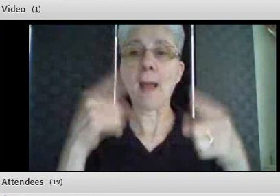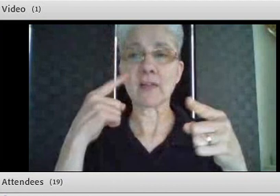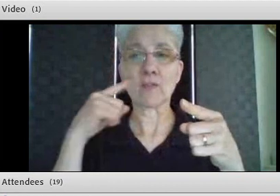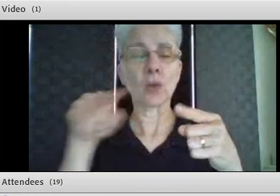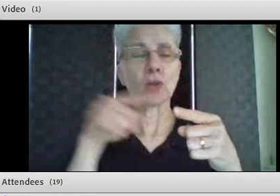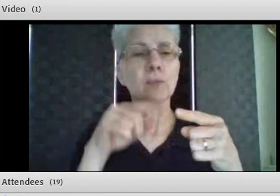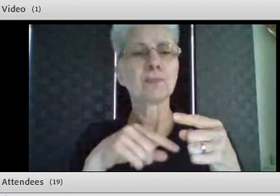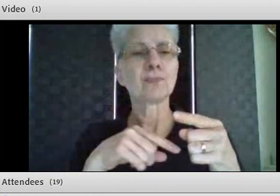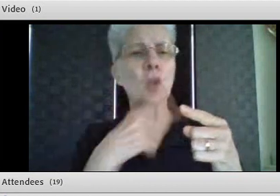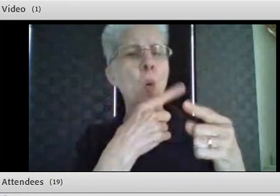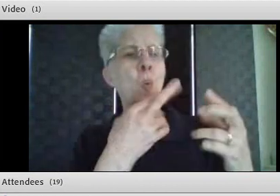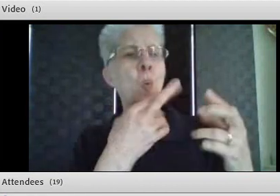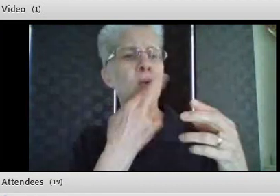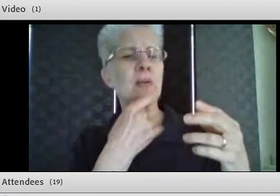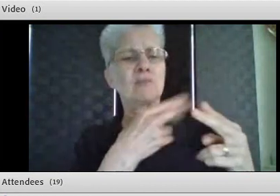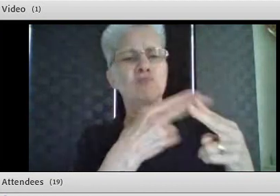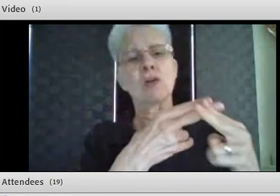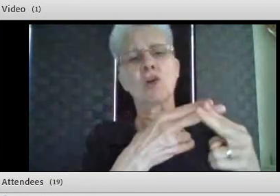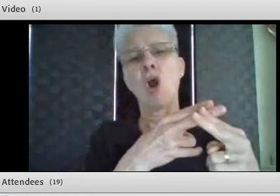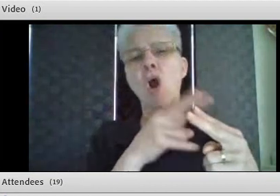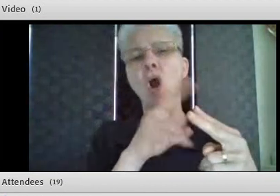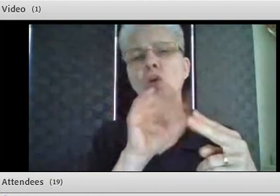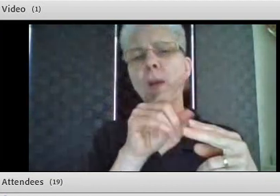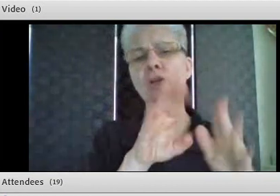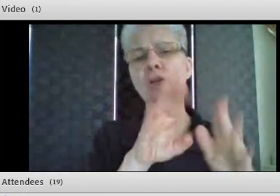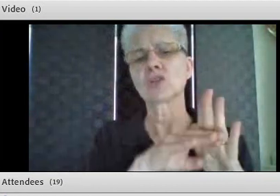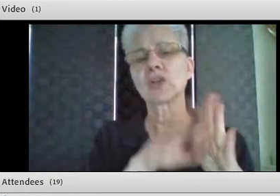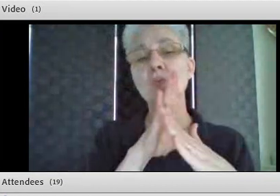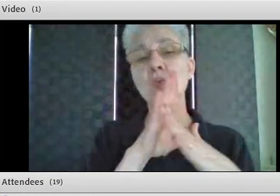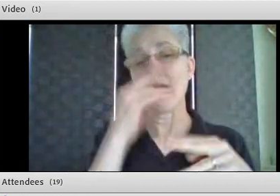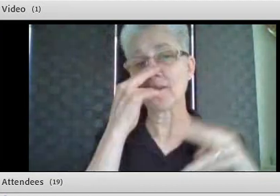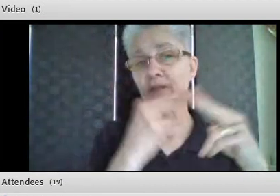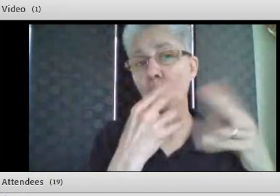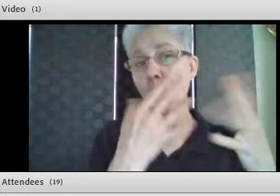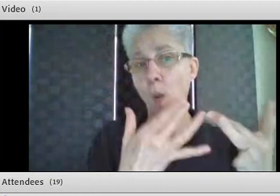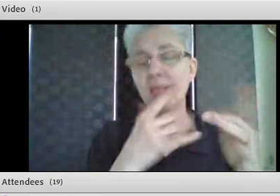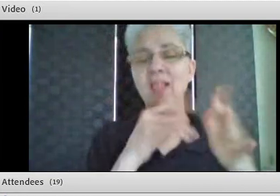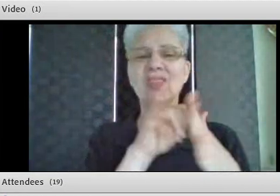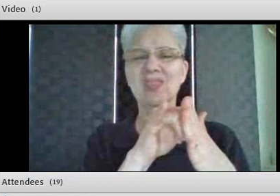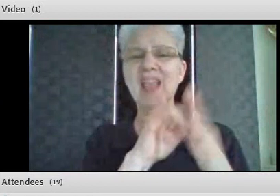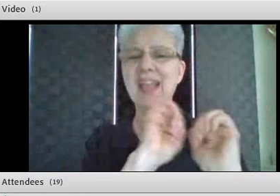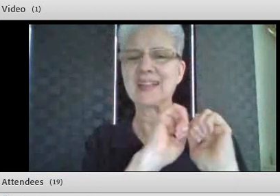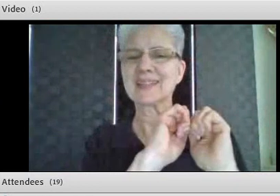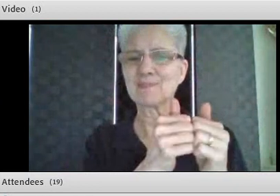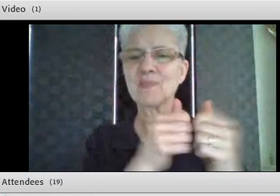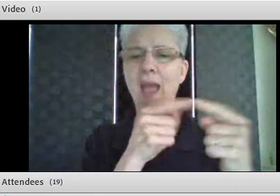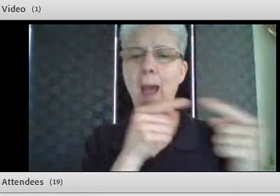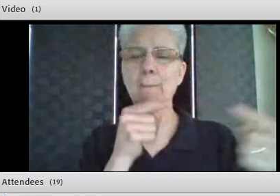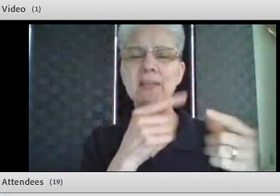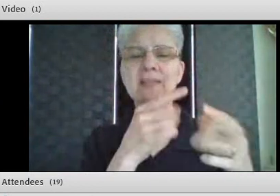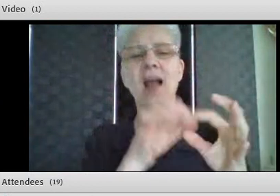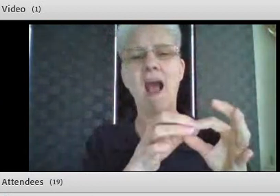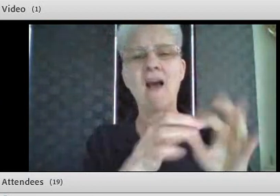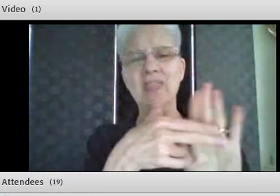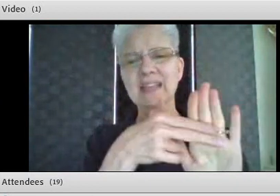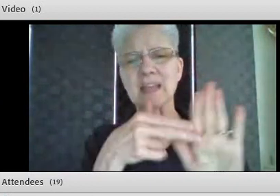Ryan: And one of the reasons we named the webinar "Cheap, Quiet and Fun" is because that's kind of the opposite of the stigma of music.